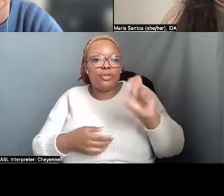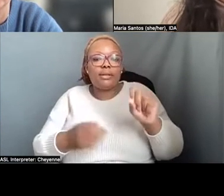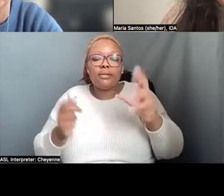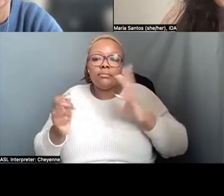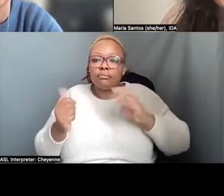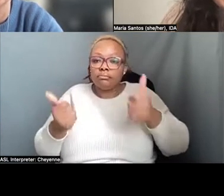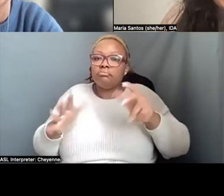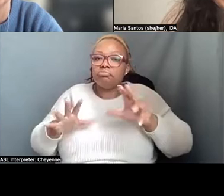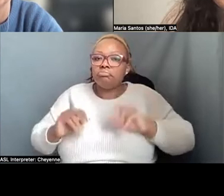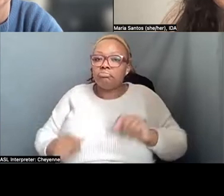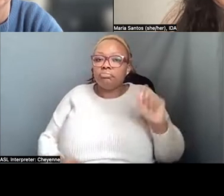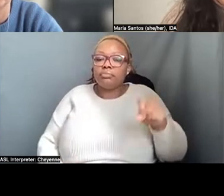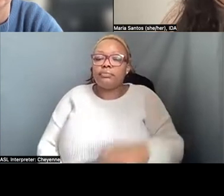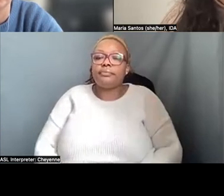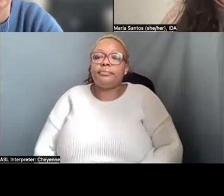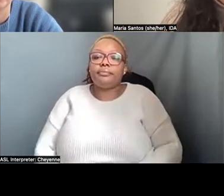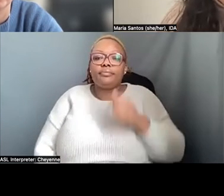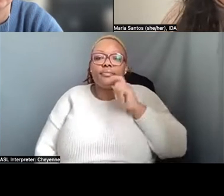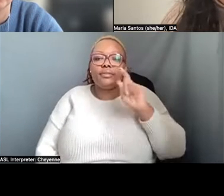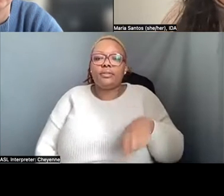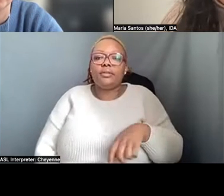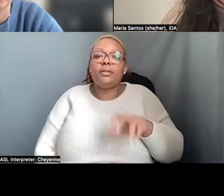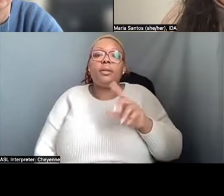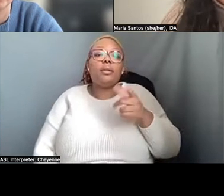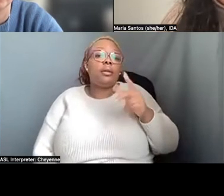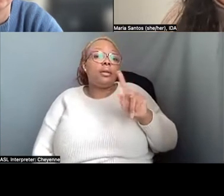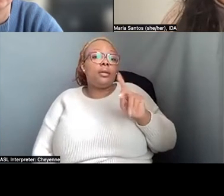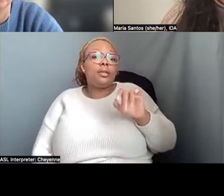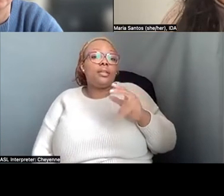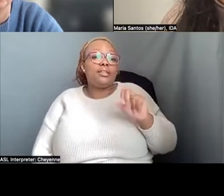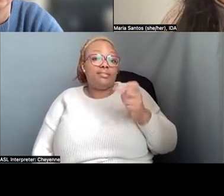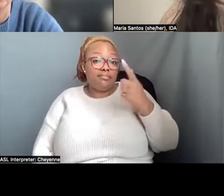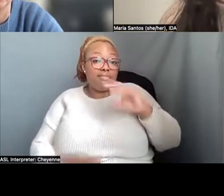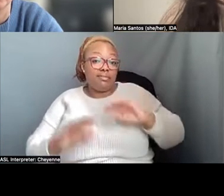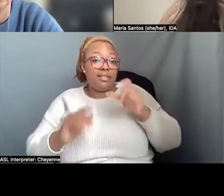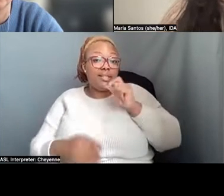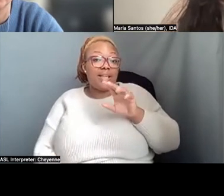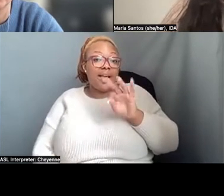So, yes. You don't need -- But that is not a fiscal sponsor.